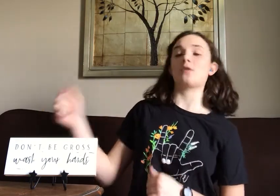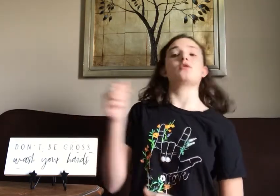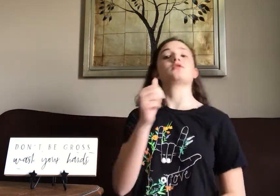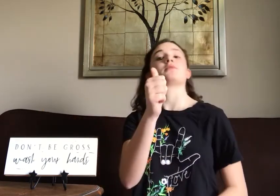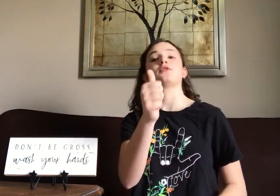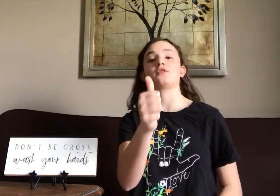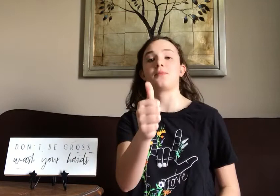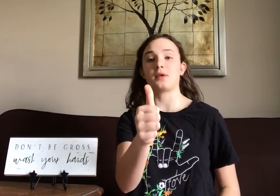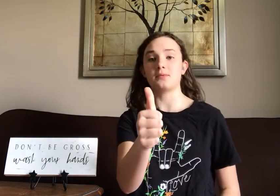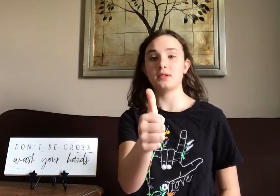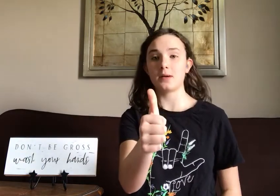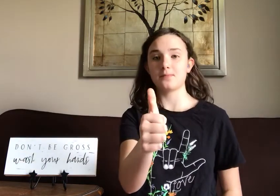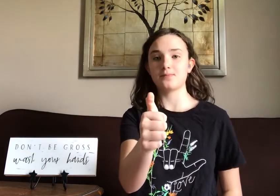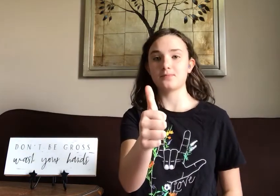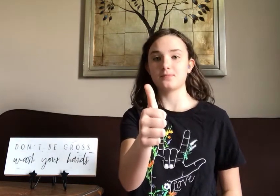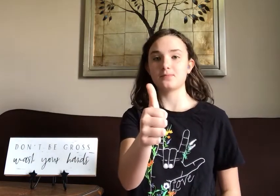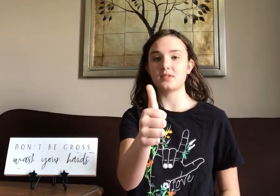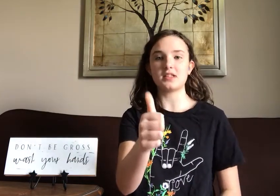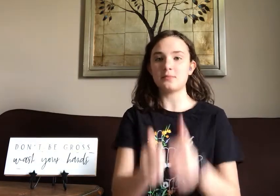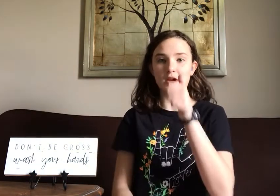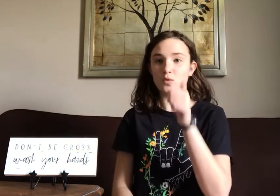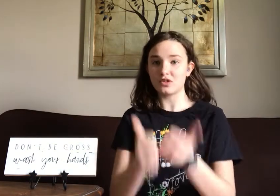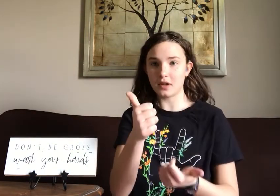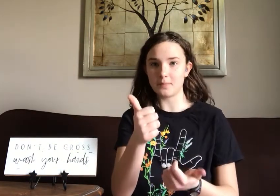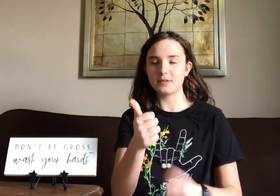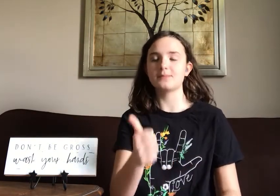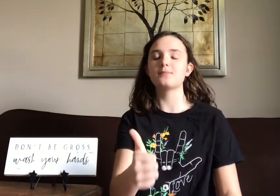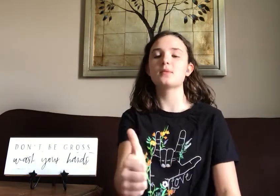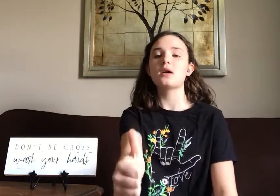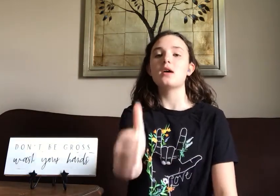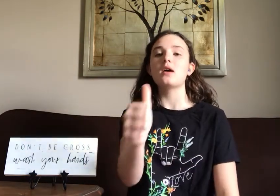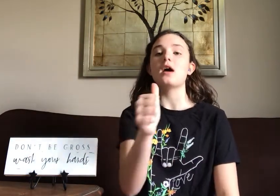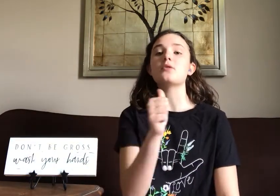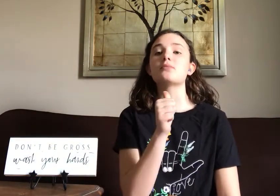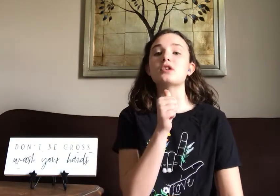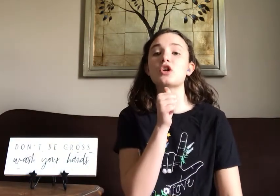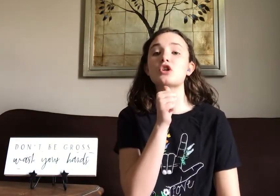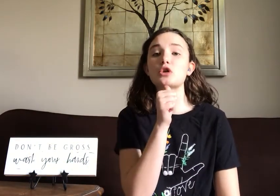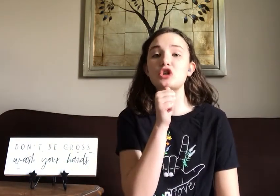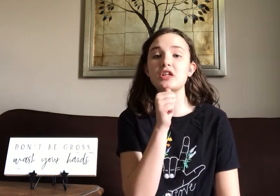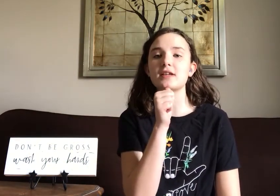Now you put your thumbs up, it doesn’t matter which thumb, and you put it under your chin